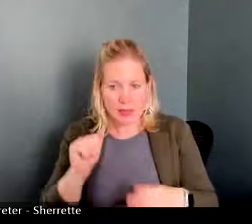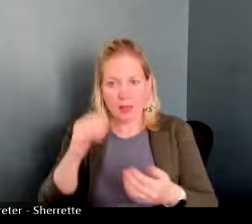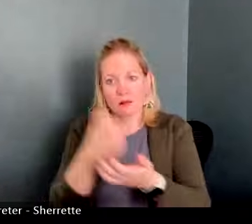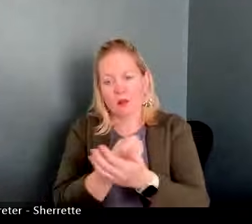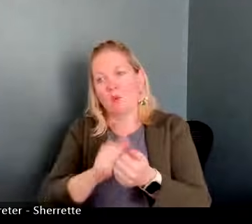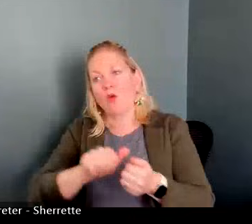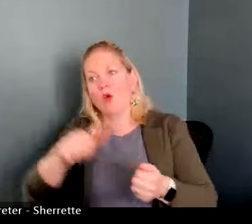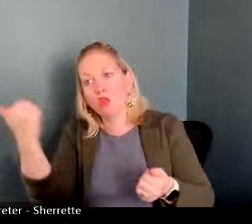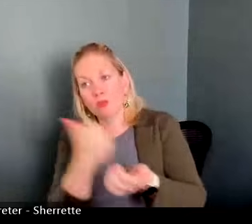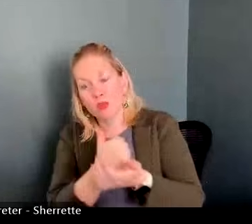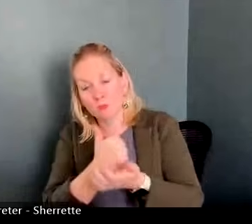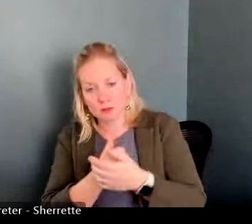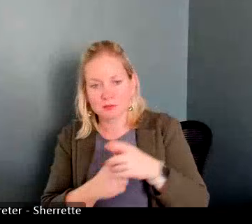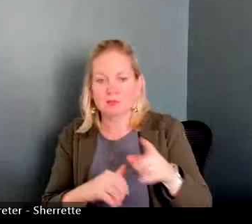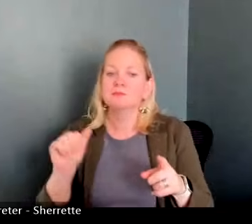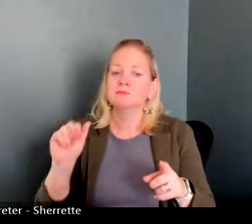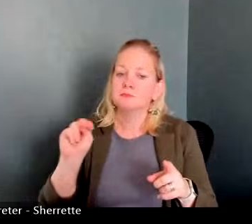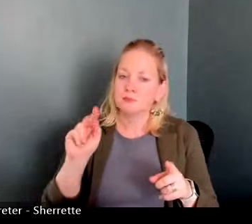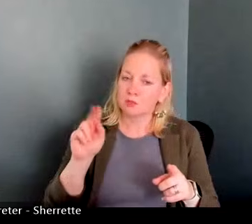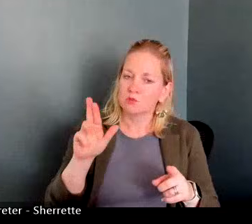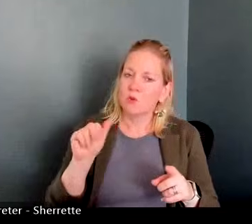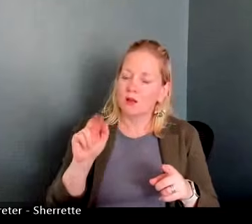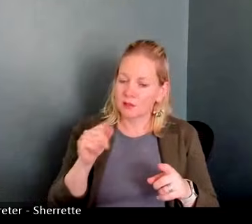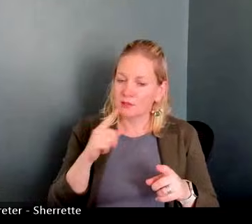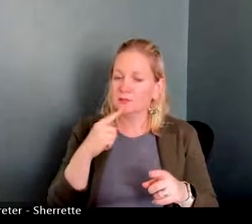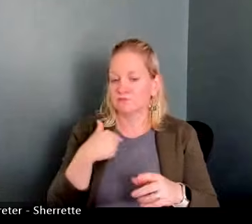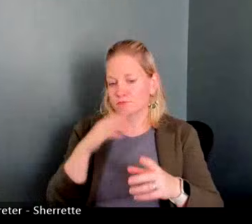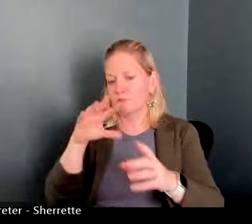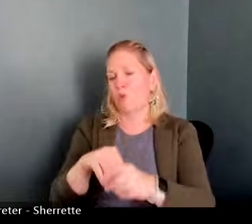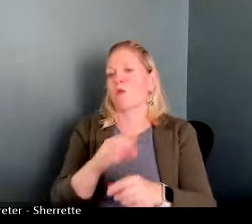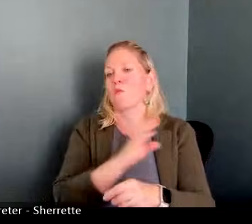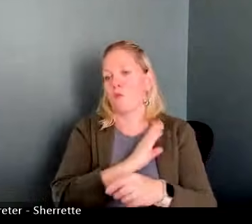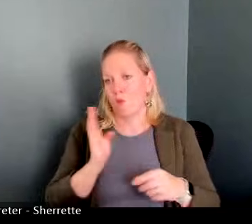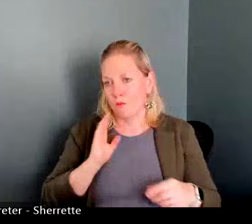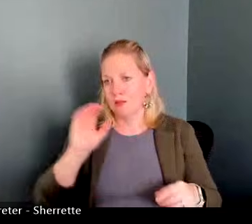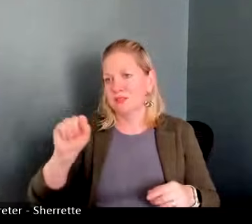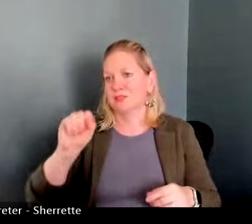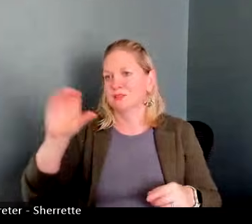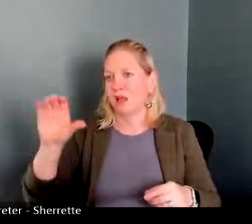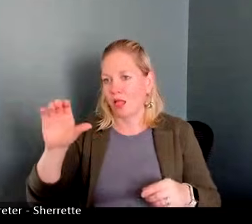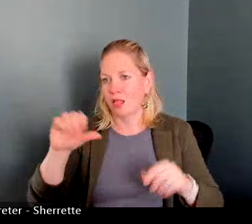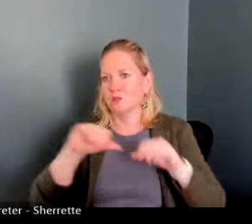the sickle cell association of Kentuckiana, they actually been a part of our lives since maybe,